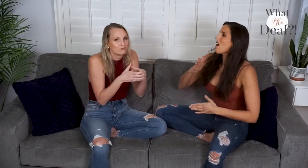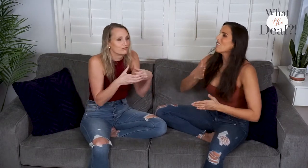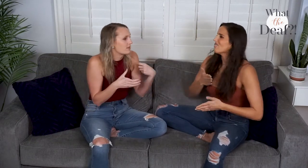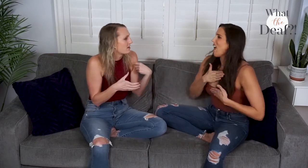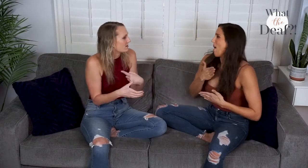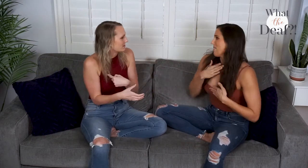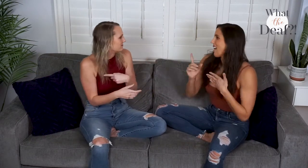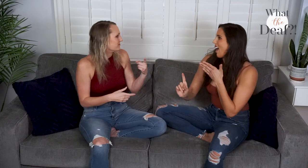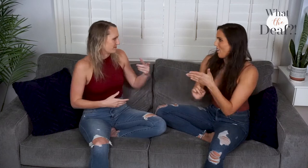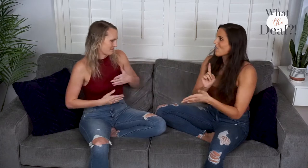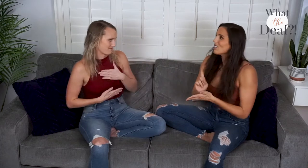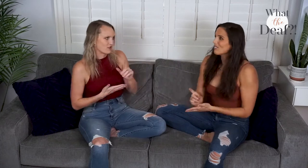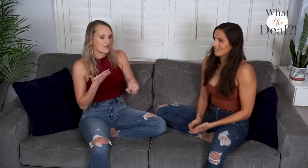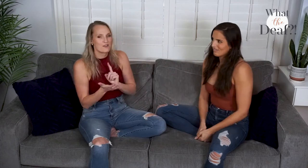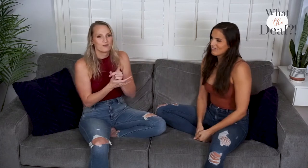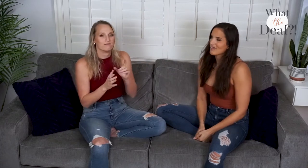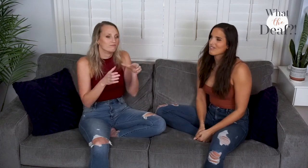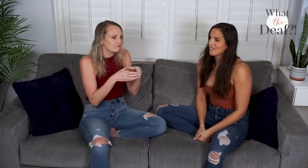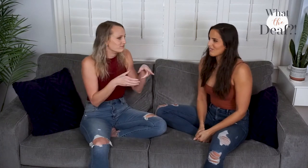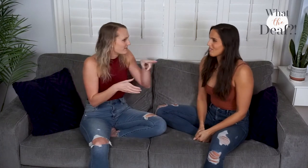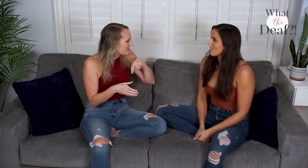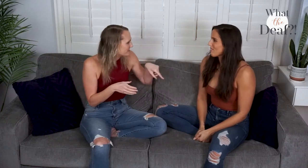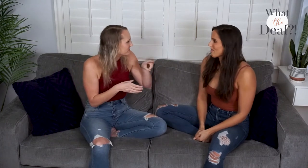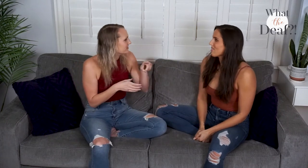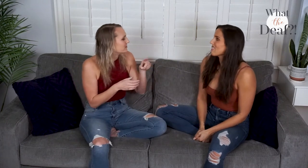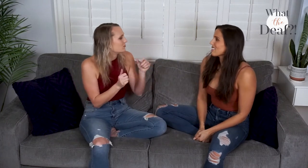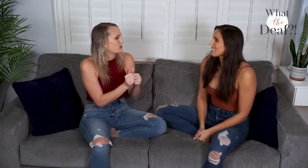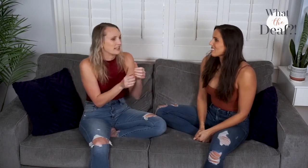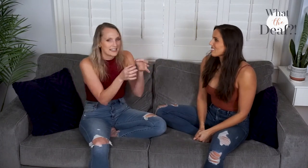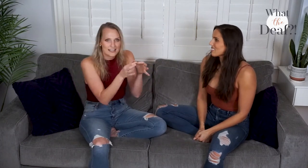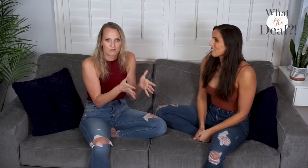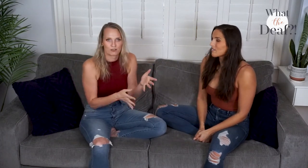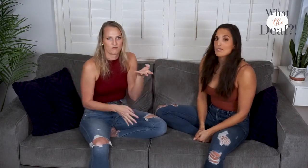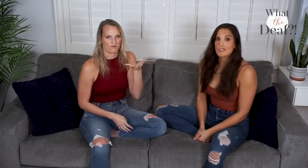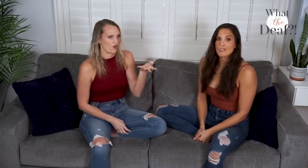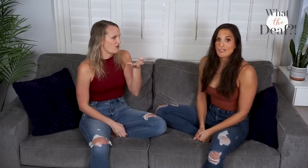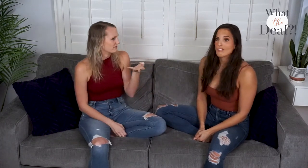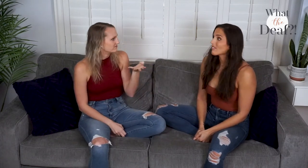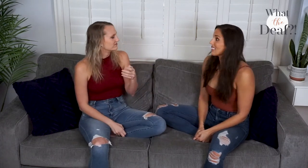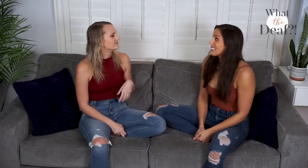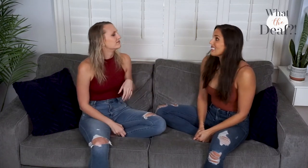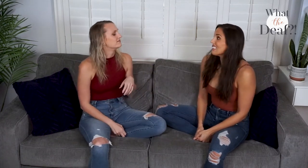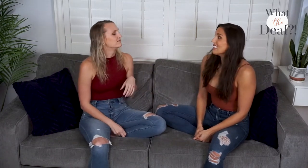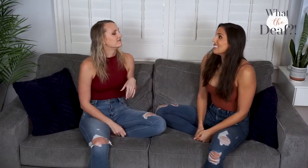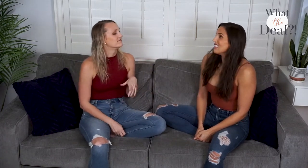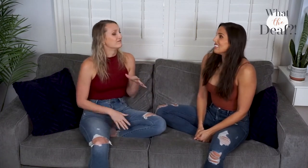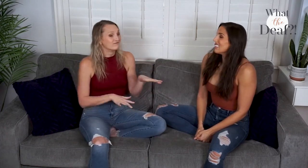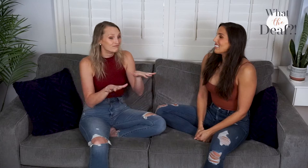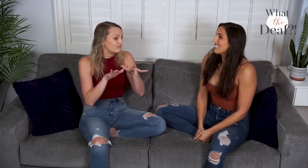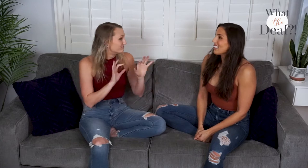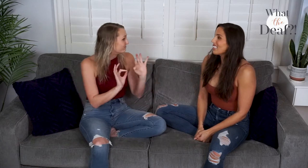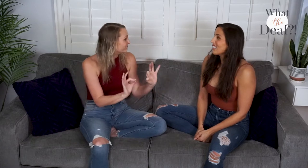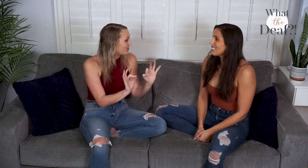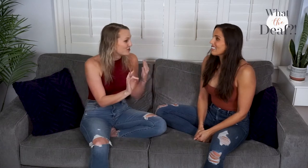Yeah, for happy hour! Yeah, and we got together for happy hour and we had our interpreter with us too, so it was the four of us.